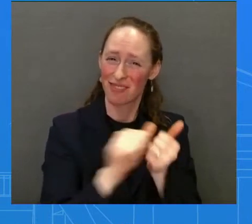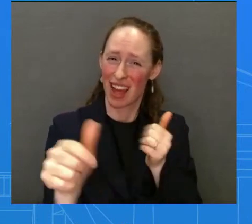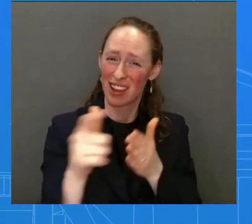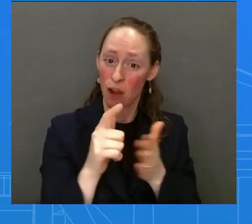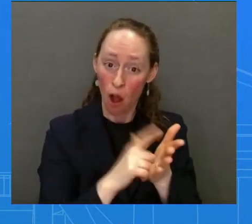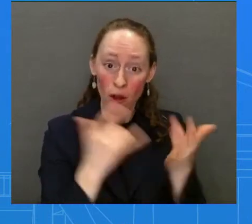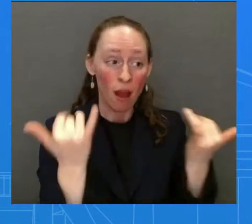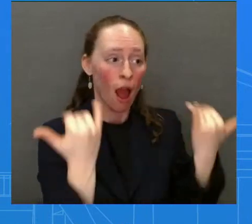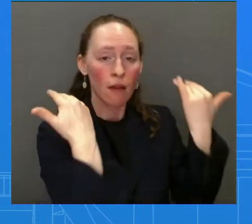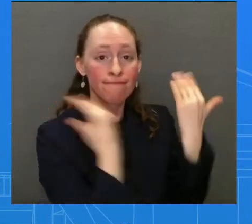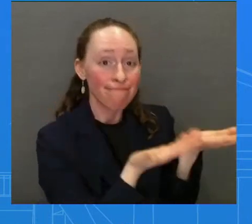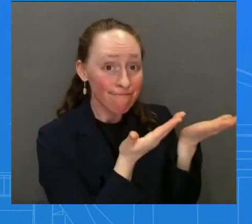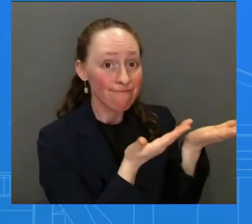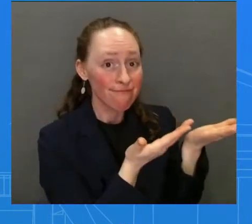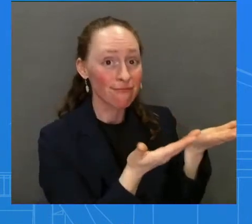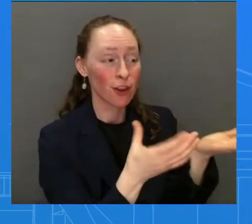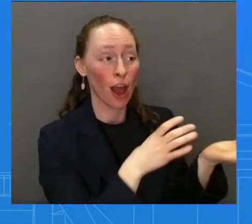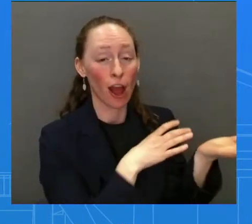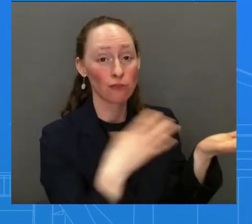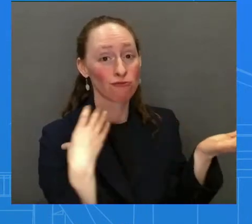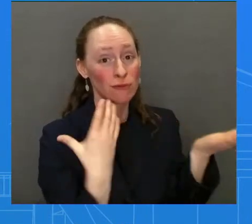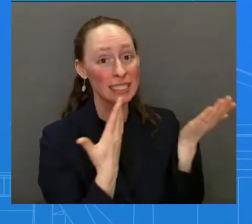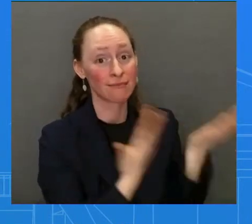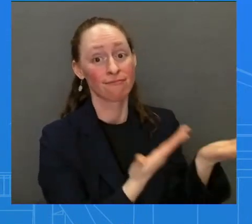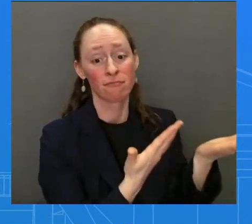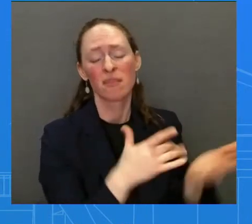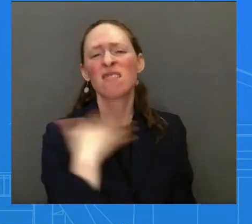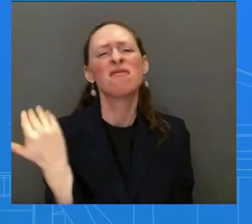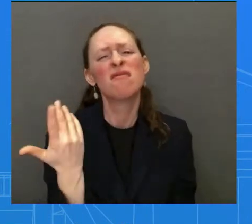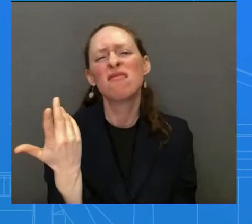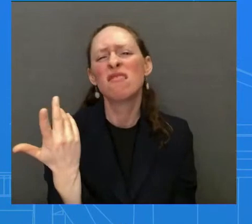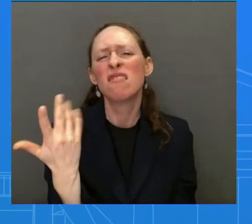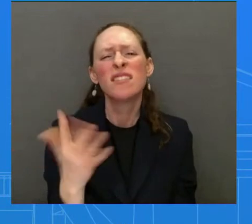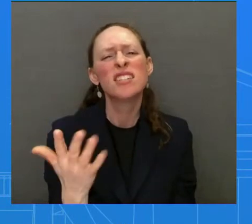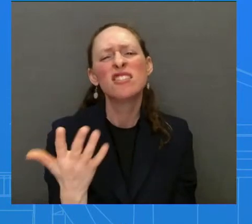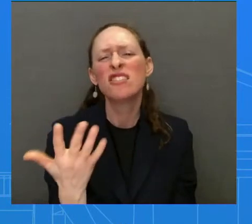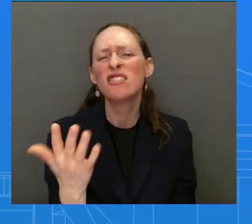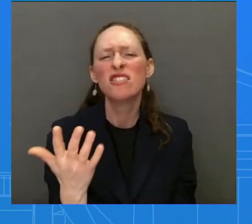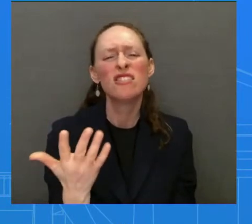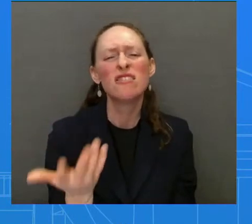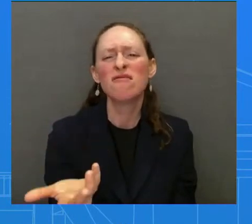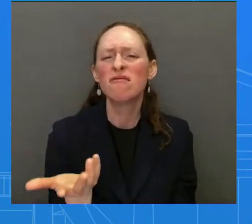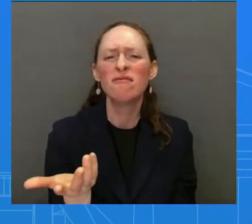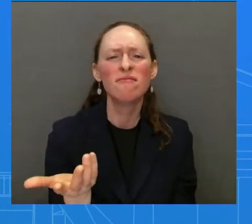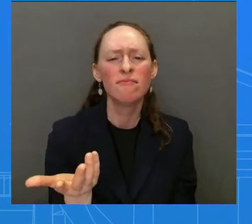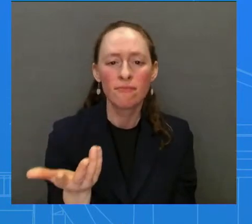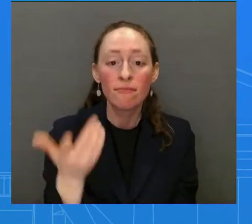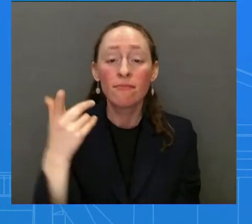In his State of the Union, the President called on Congress to do something to stop the epidemic of gun violence